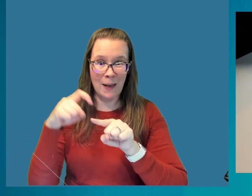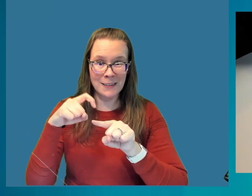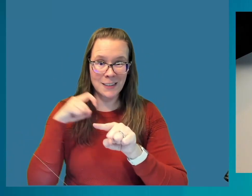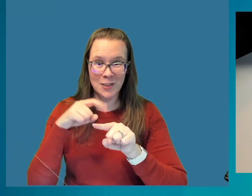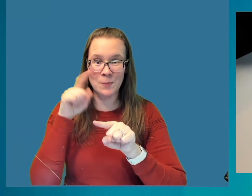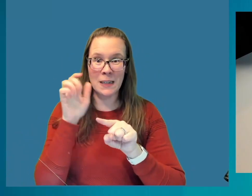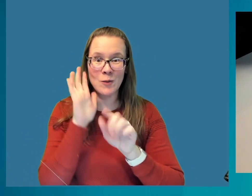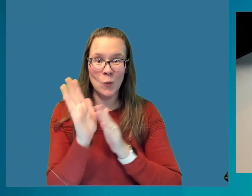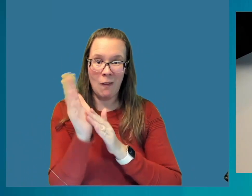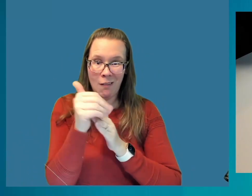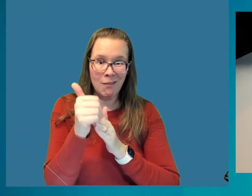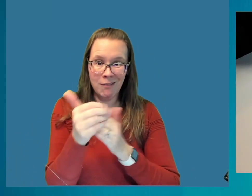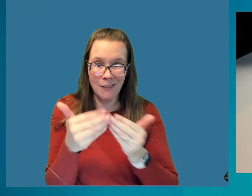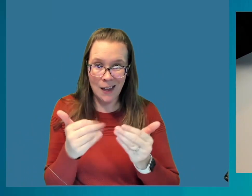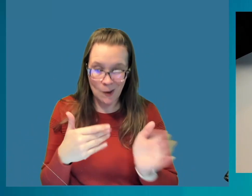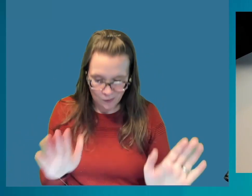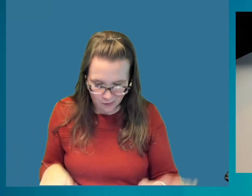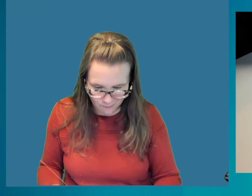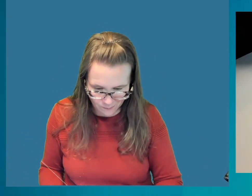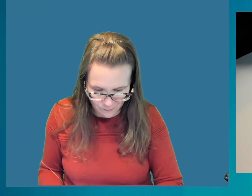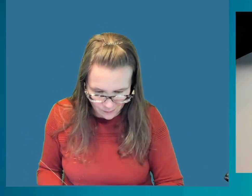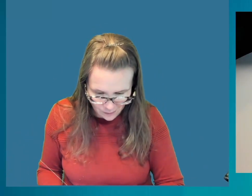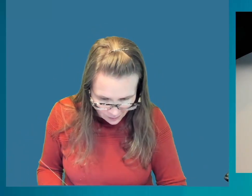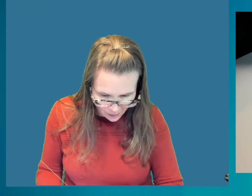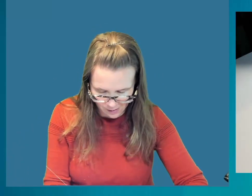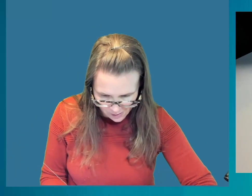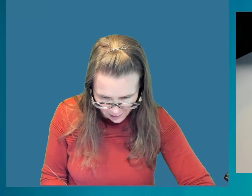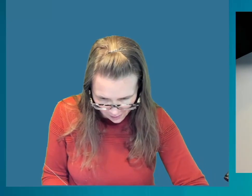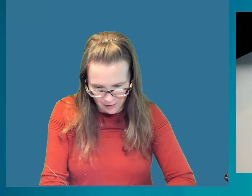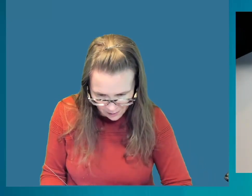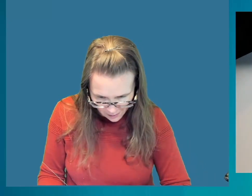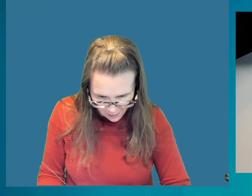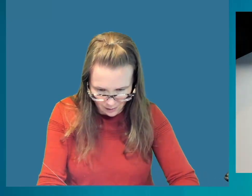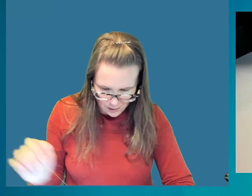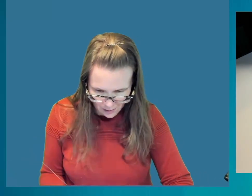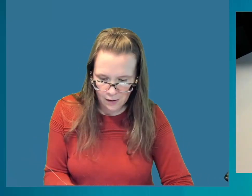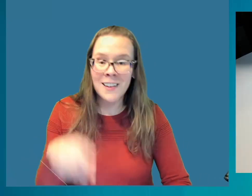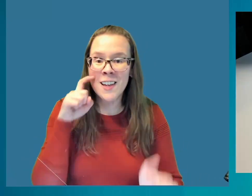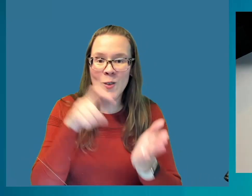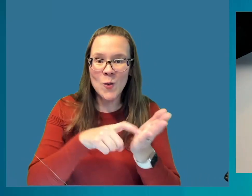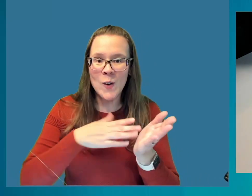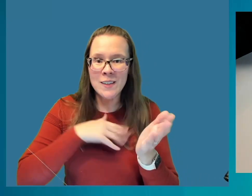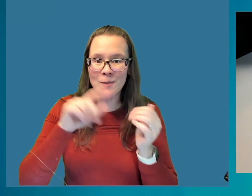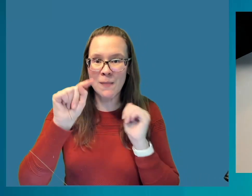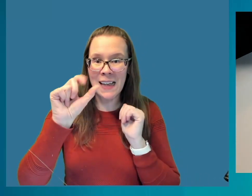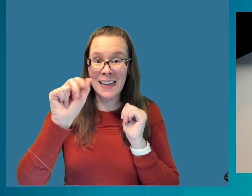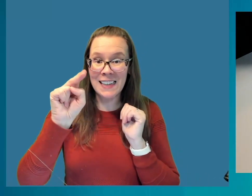to move my stitch size up to three. Um, I I don't backstitch at the start because those are going to